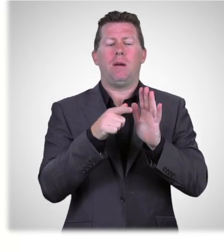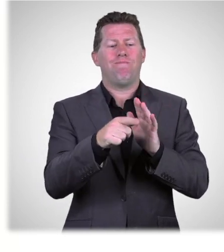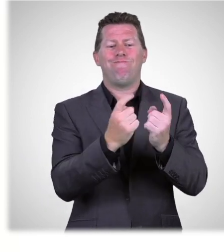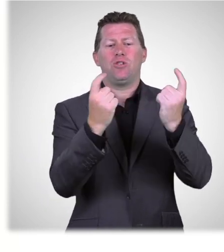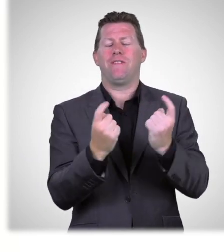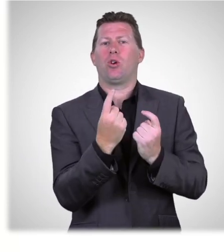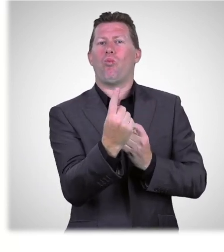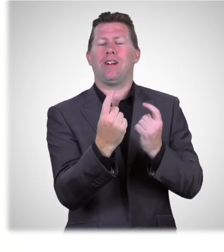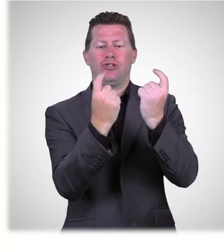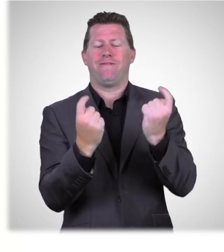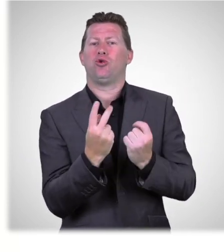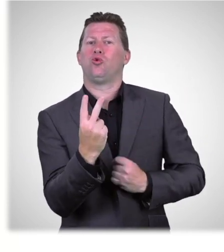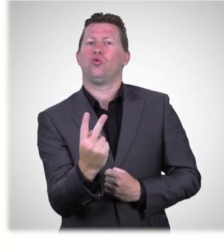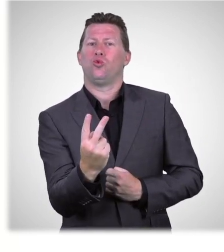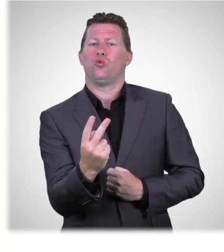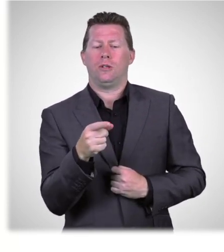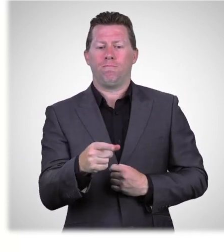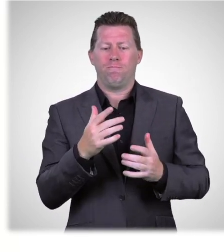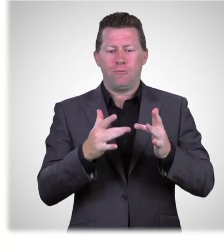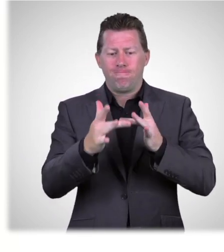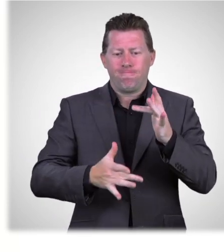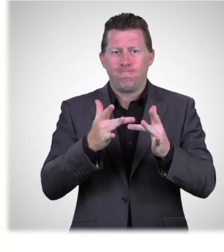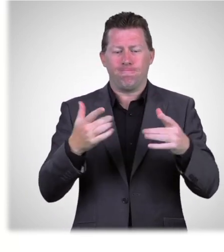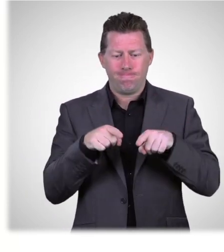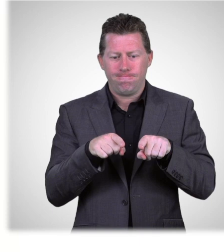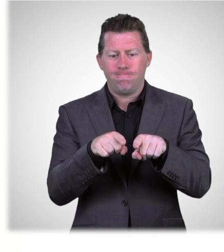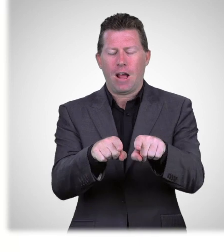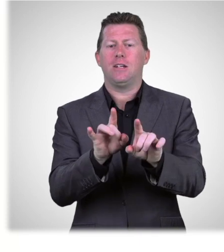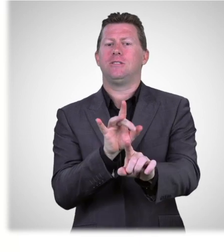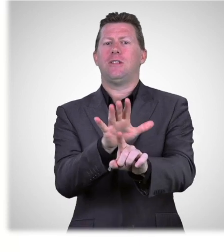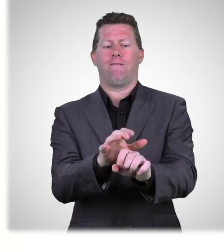and the online sessions are completed asynchronously and they're self-paced.